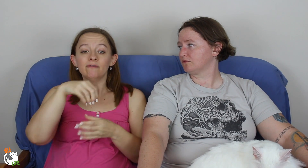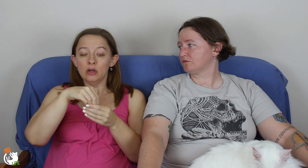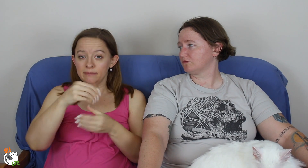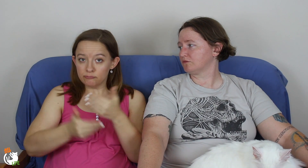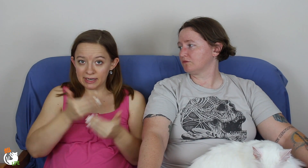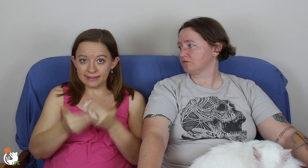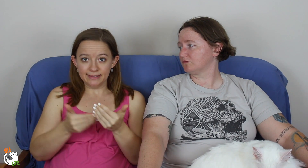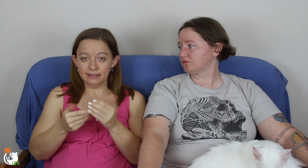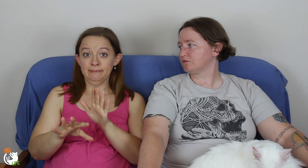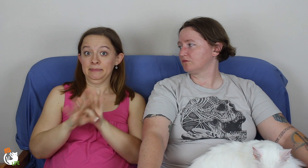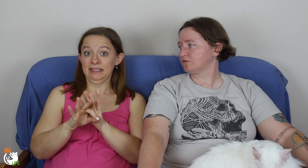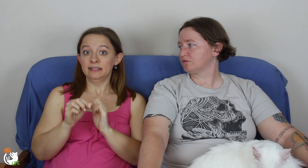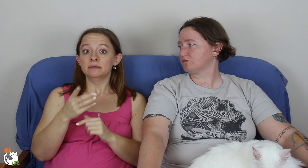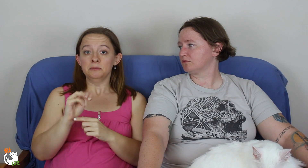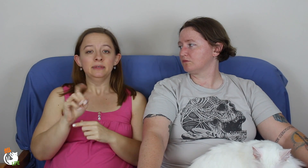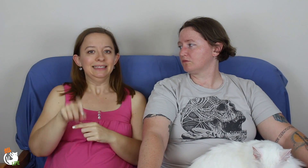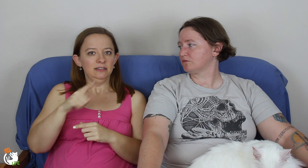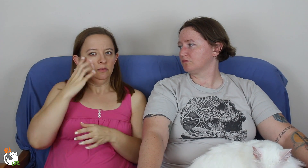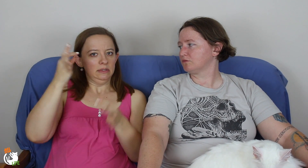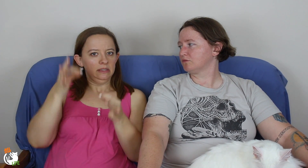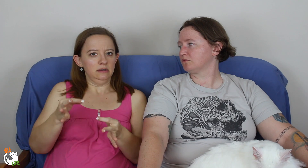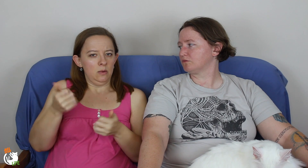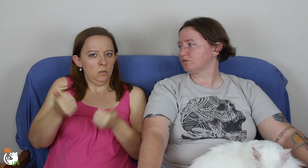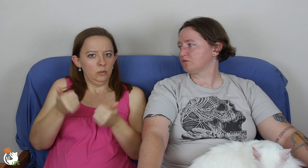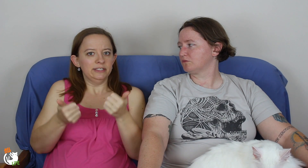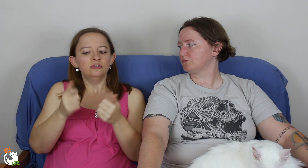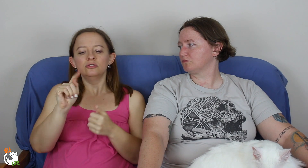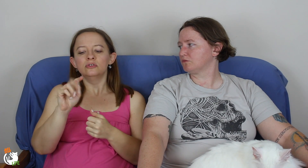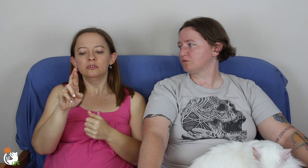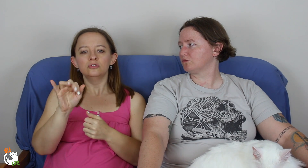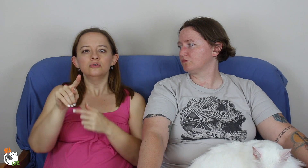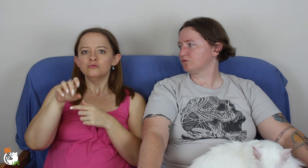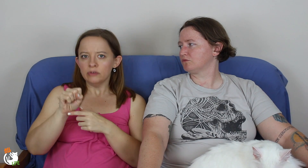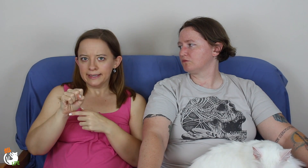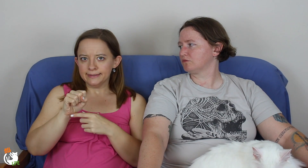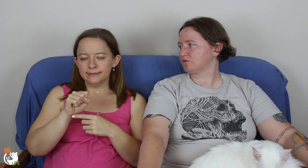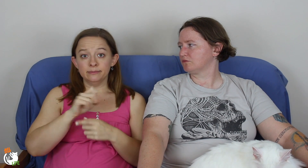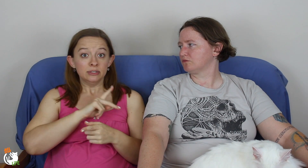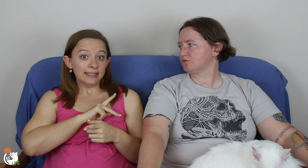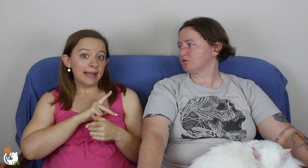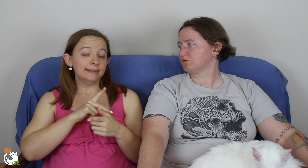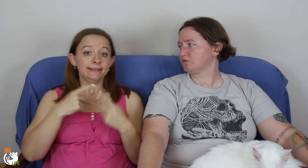or whoever is involved in the process of picking the sperm, they need to make a decision of what traits,